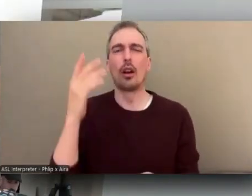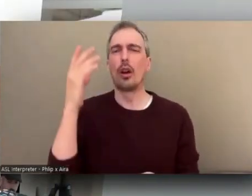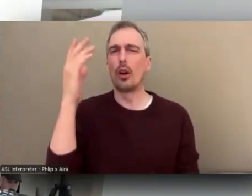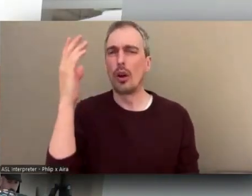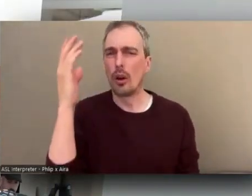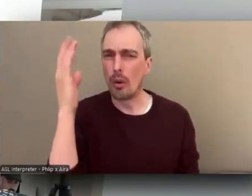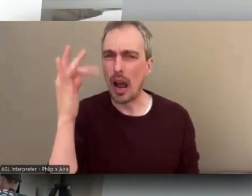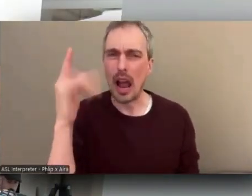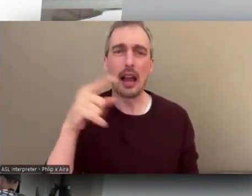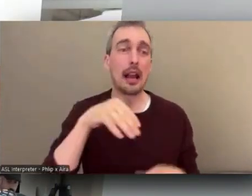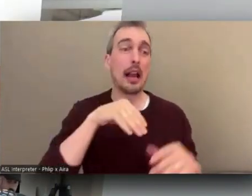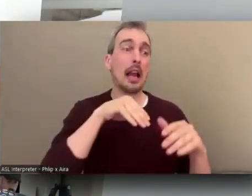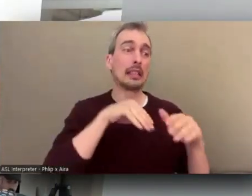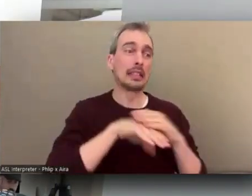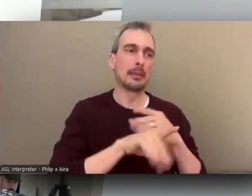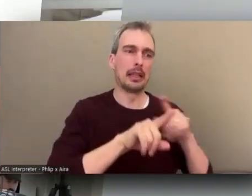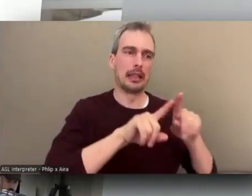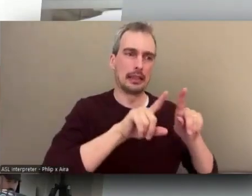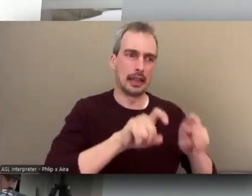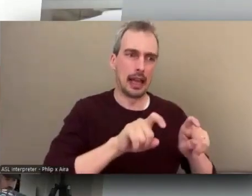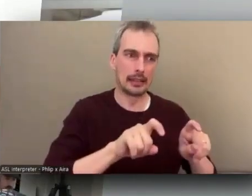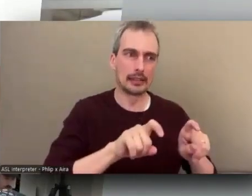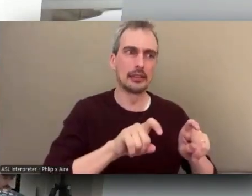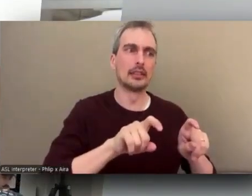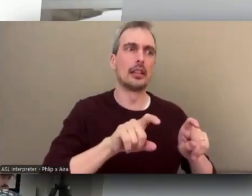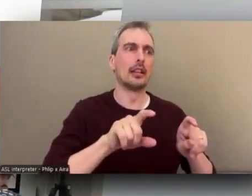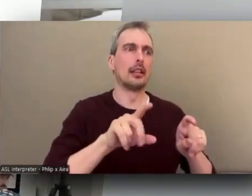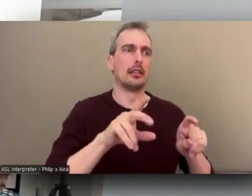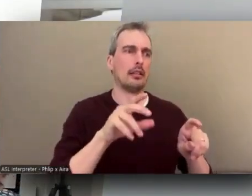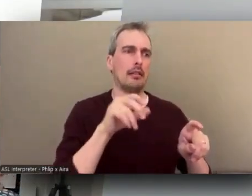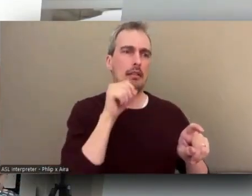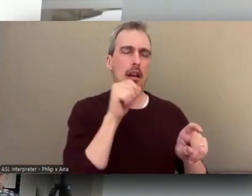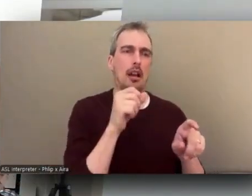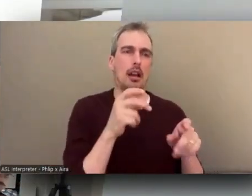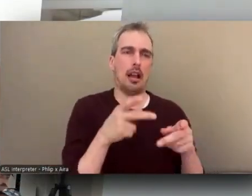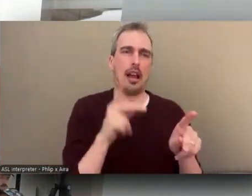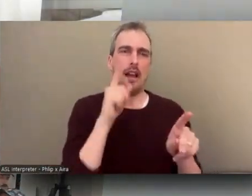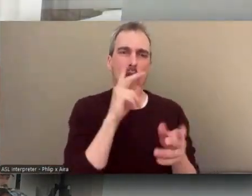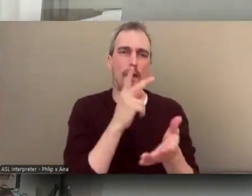would just stop the deployment and have you fix it before it goes out? Yeah. That's a great question.